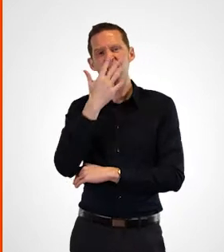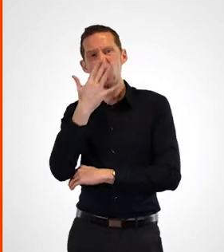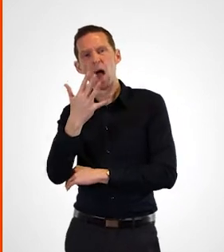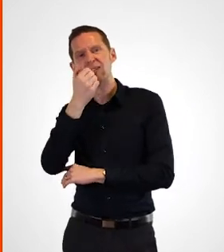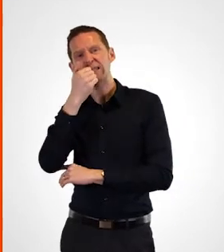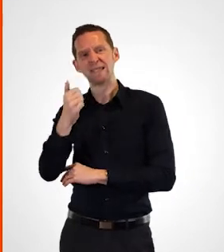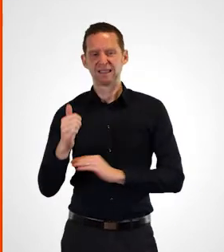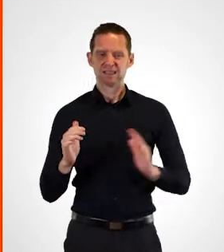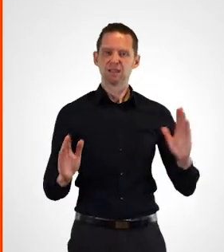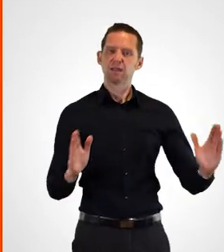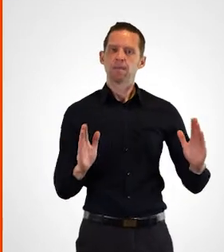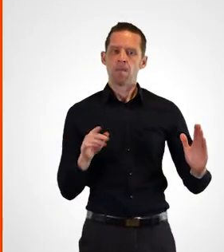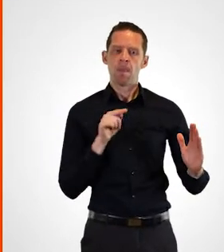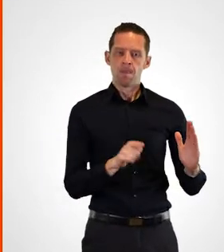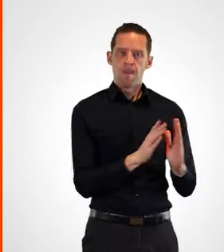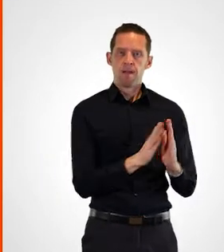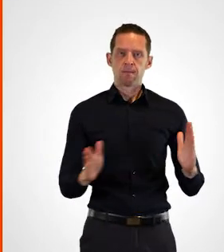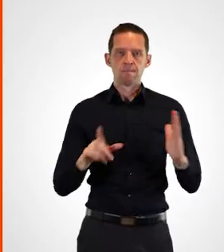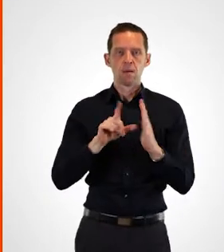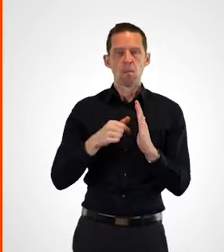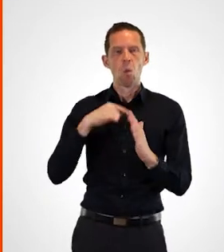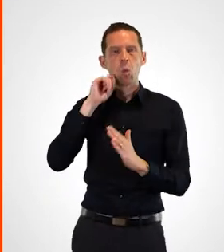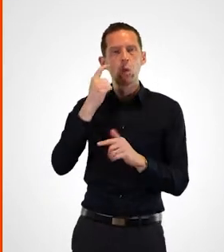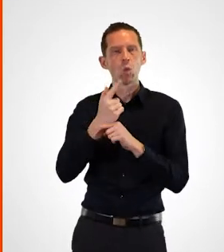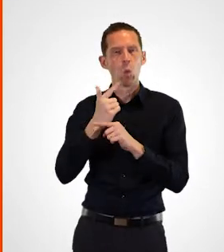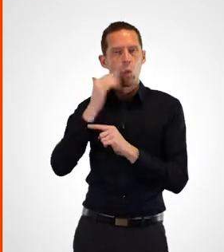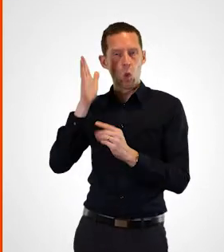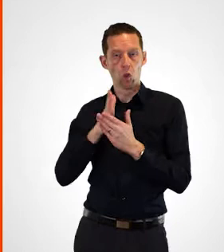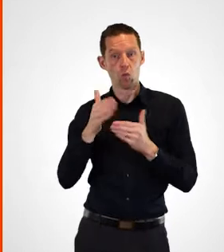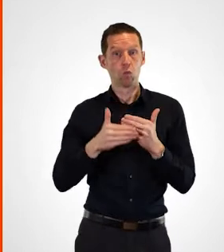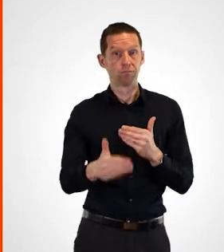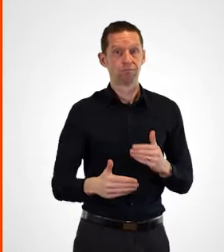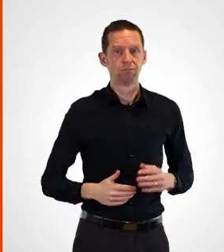So that's the particular time period that we'll be talking about throughout the rest of the lecture series.